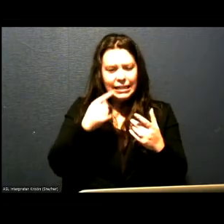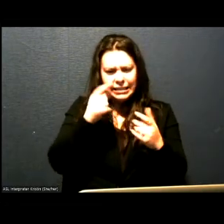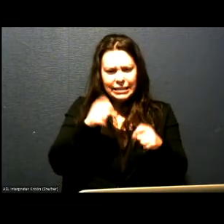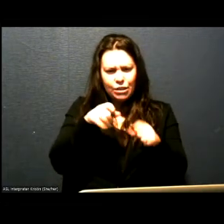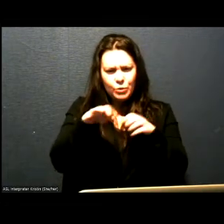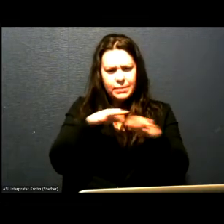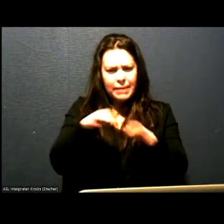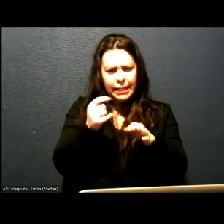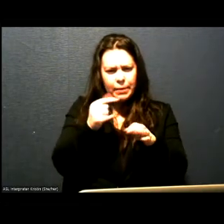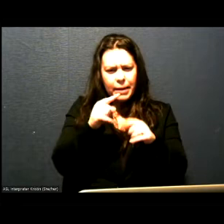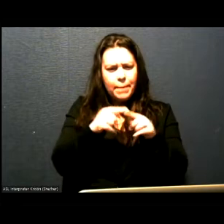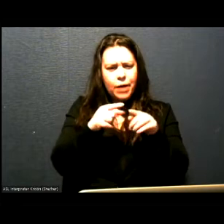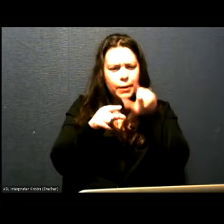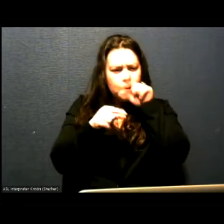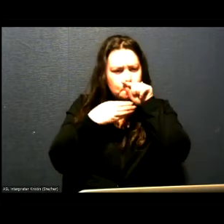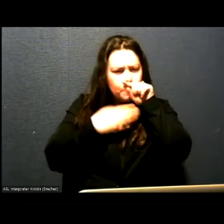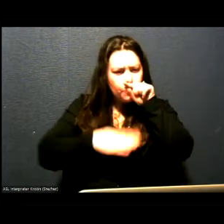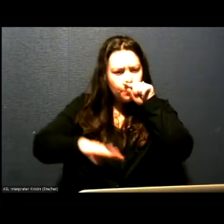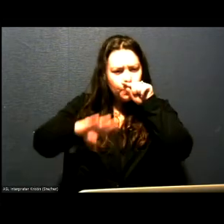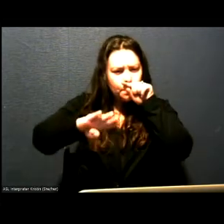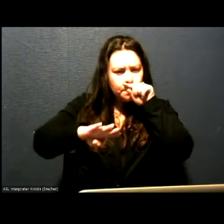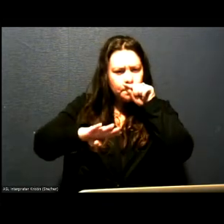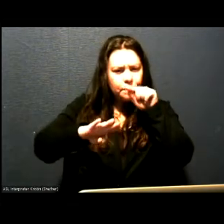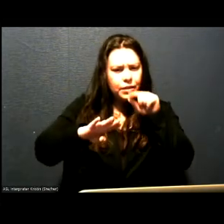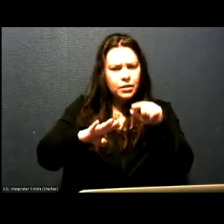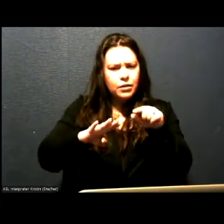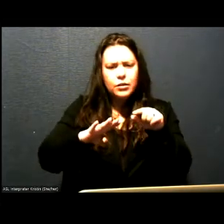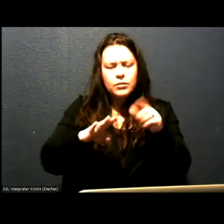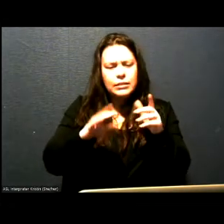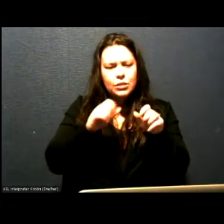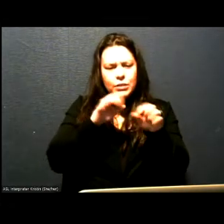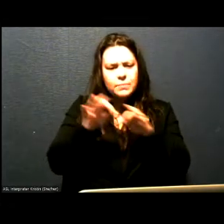and we're... we're going to see if they come over what their bill might look like. Here they come.